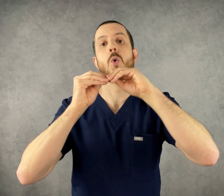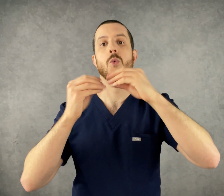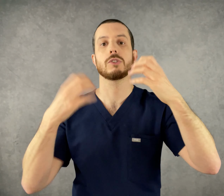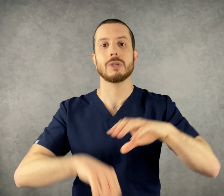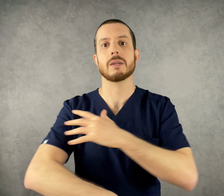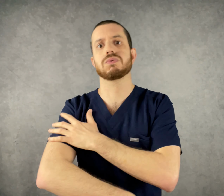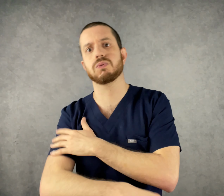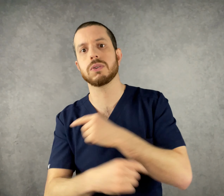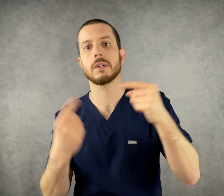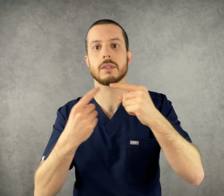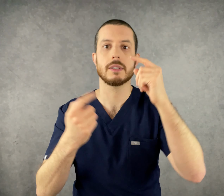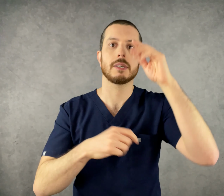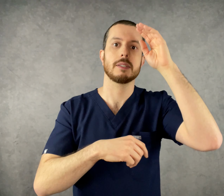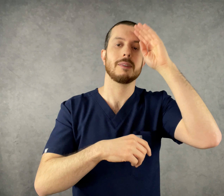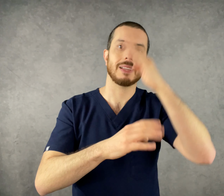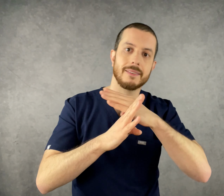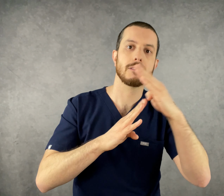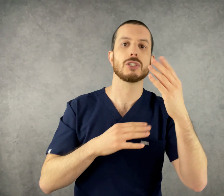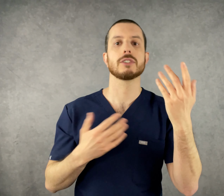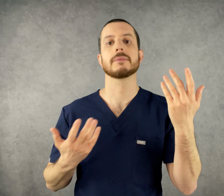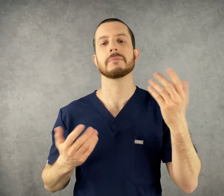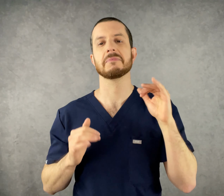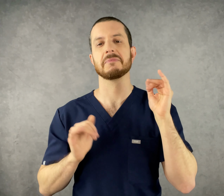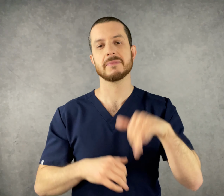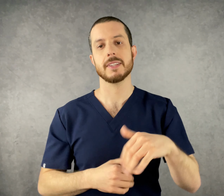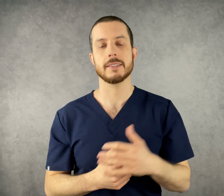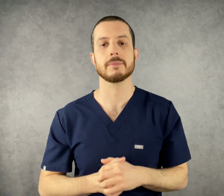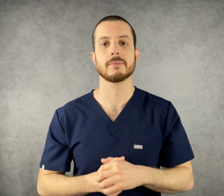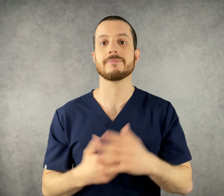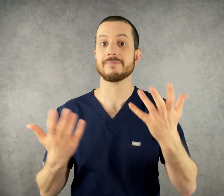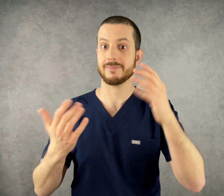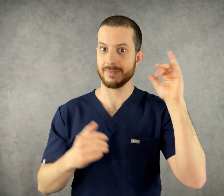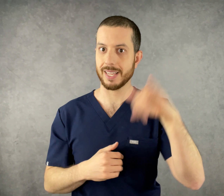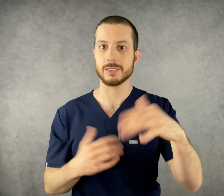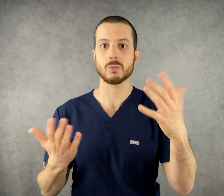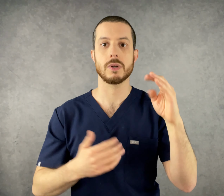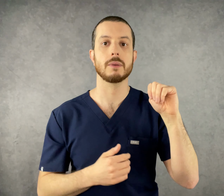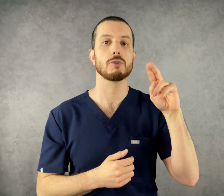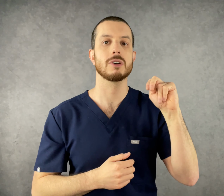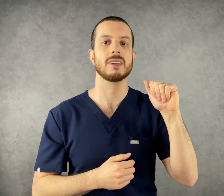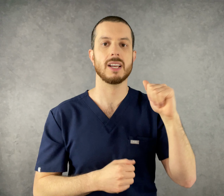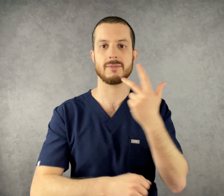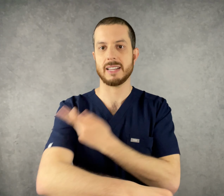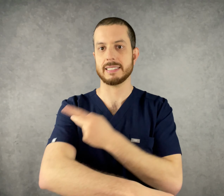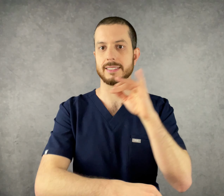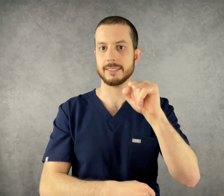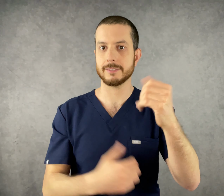chance of experiencing soreness, fever, fatigue, et cetera. So that's the mRNA vaccine!